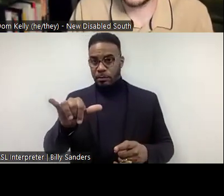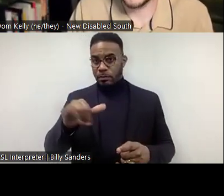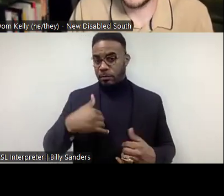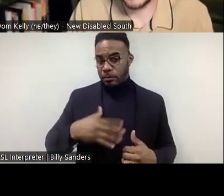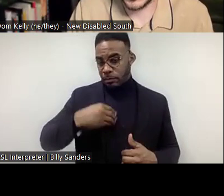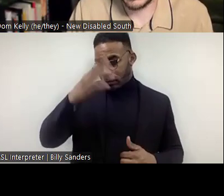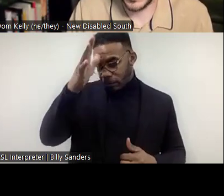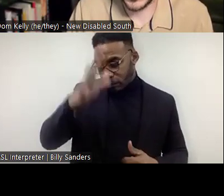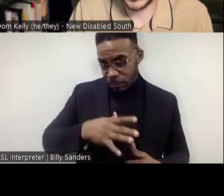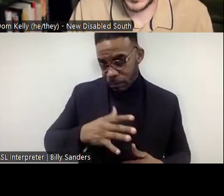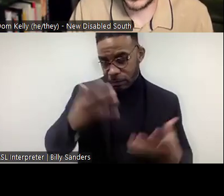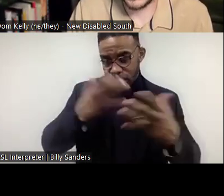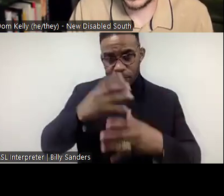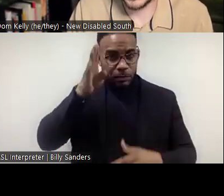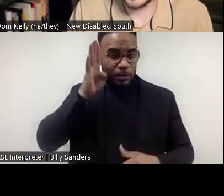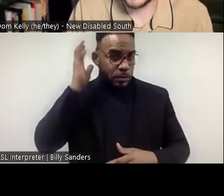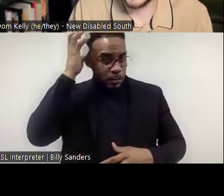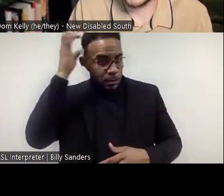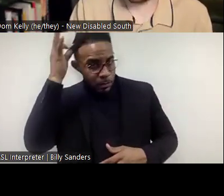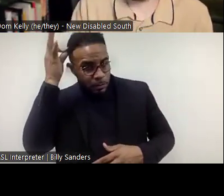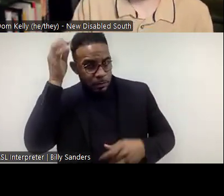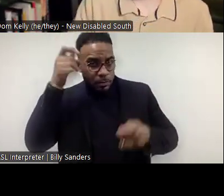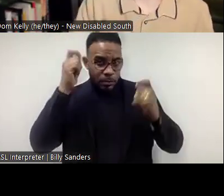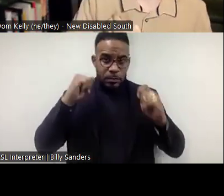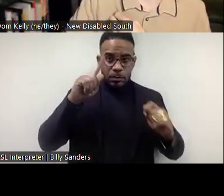» DOM KELLY: Hi, everyone. Dom Kelly. I am a white man with